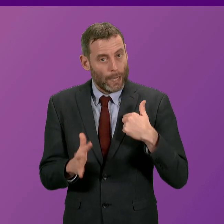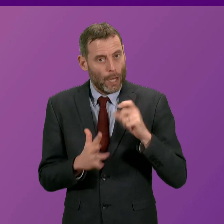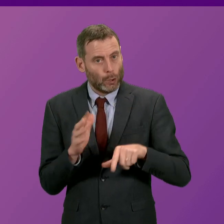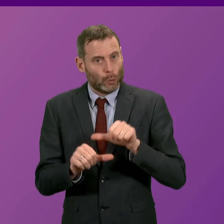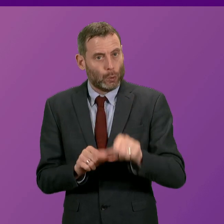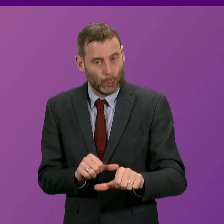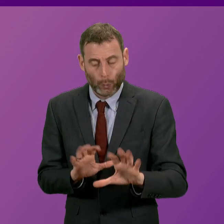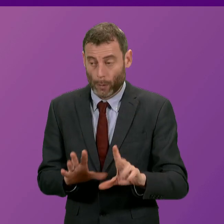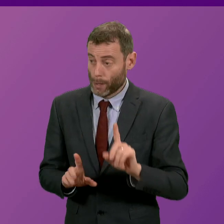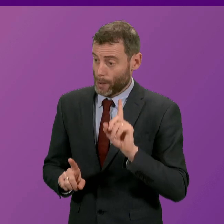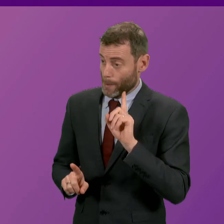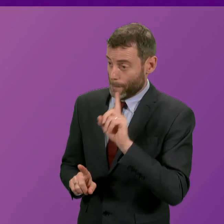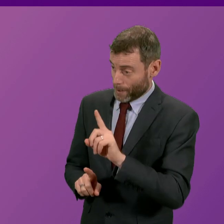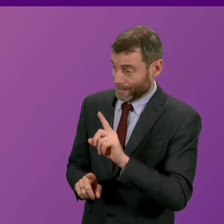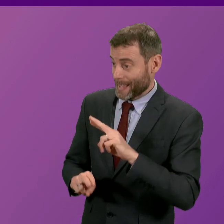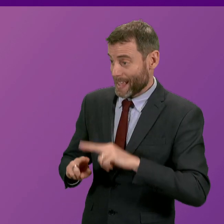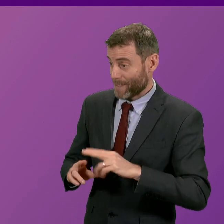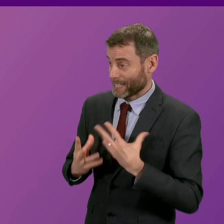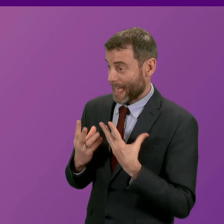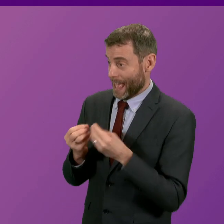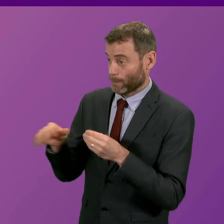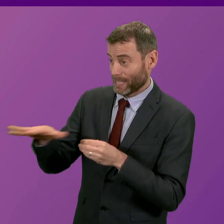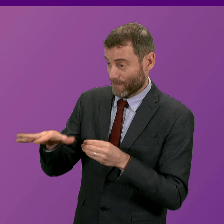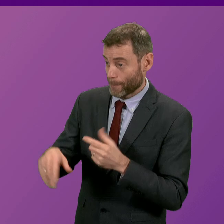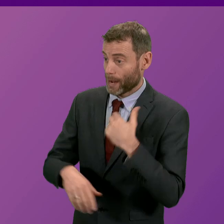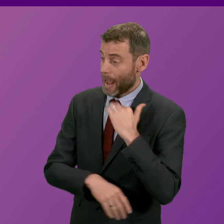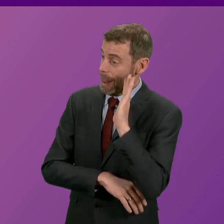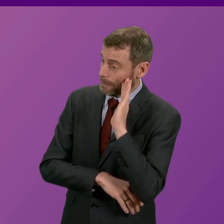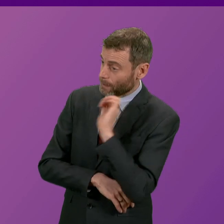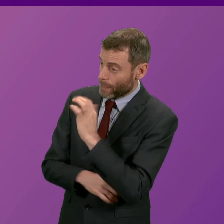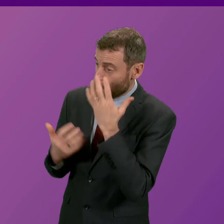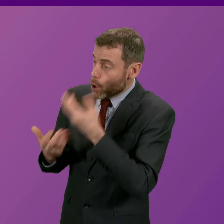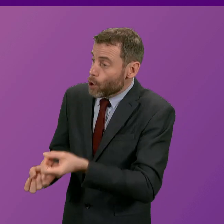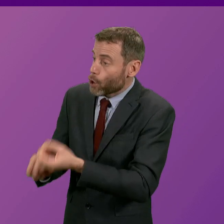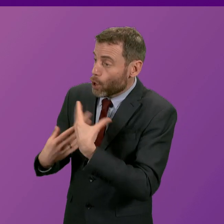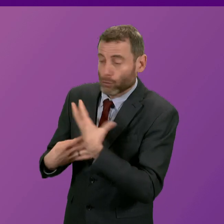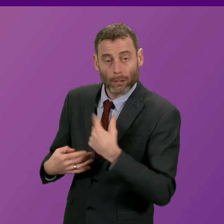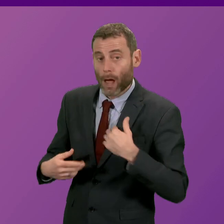that the First Minister is prepared to listen to their concerns, then I am prepared to meet them.